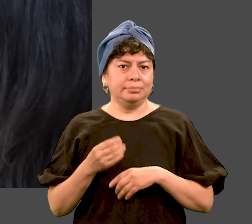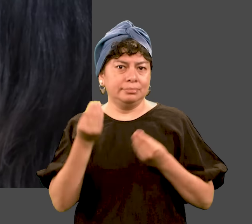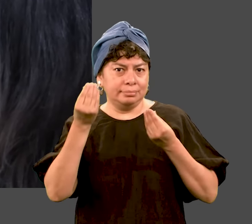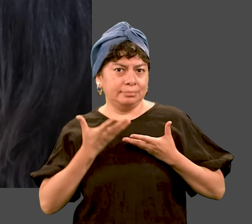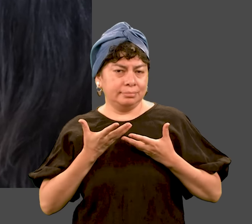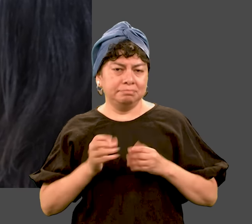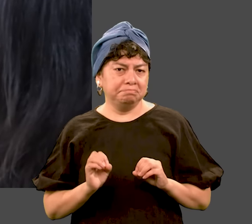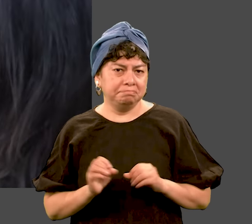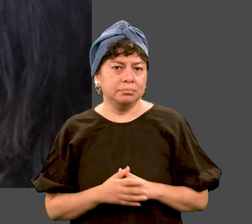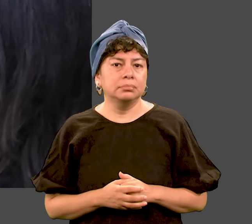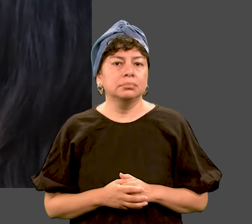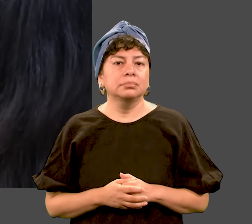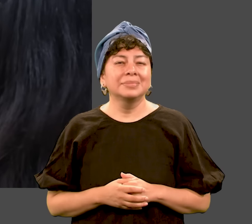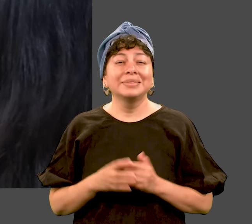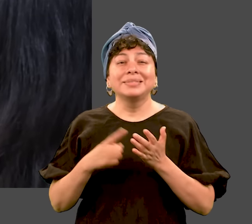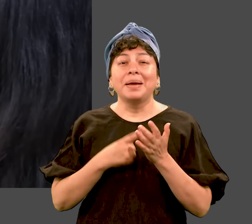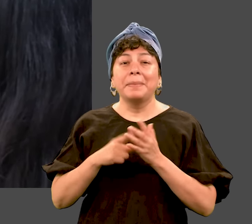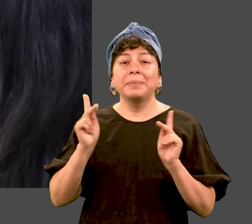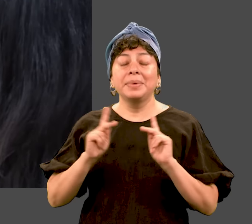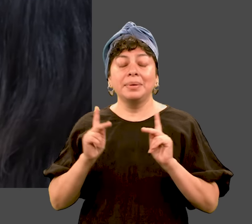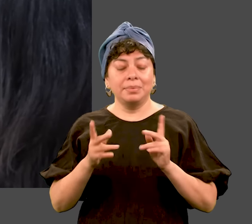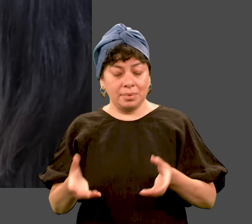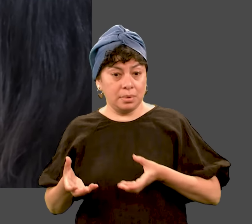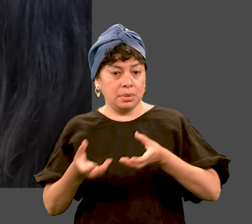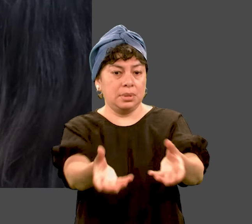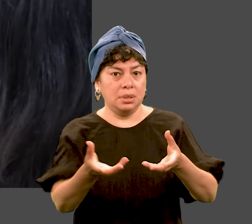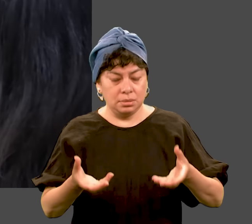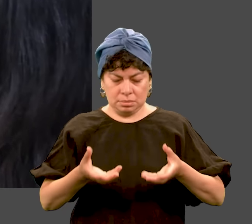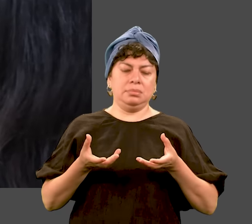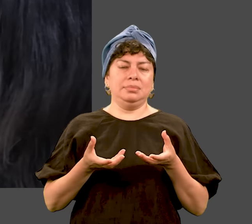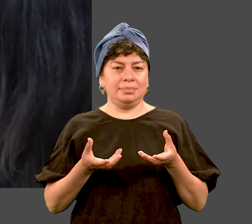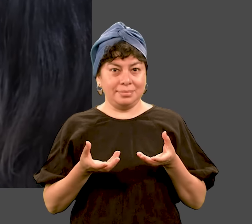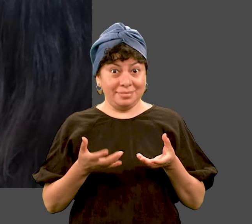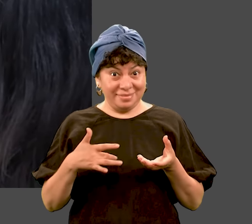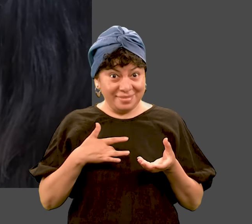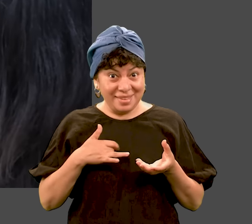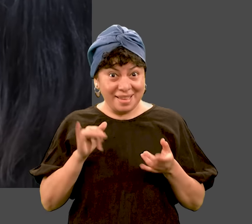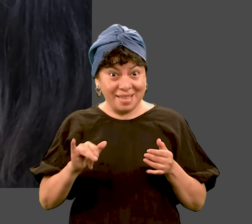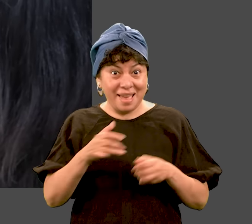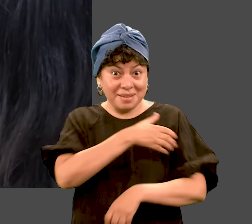People will also sometimes do things for us and then say, "Here you go, I'm behaving in a way that’s empowering."